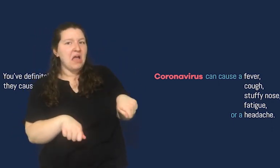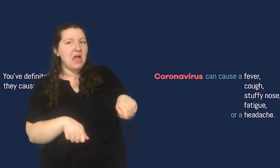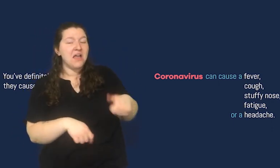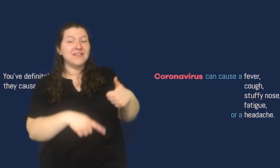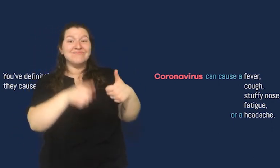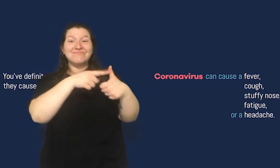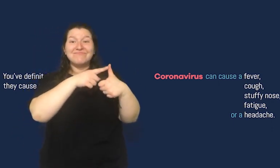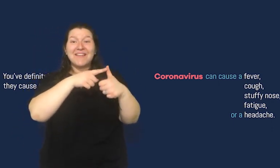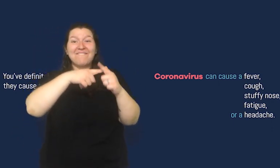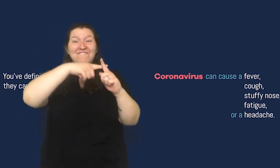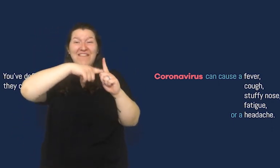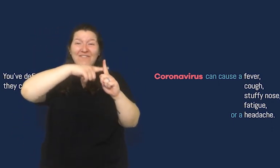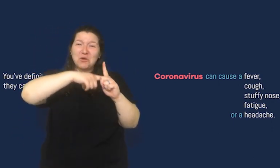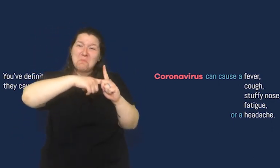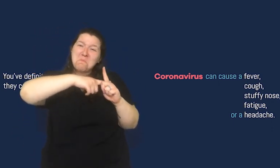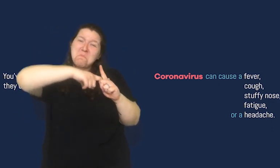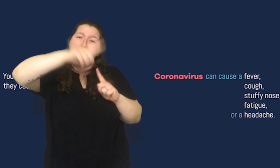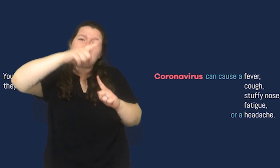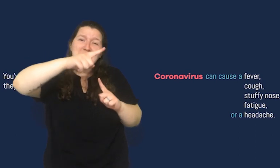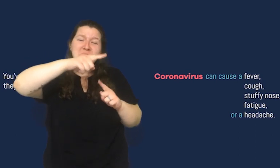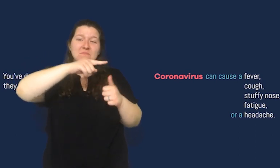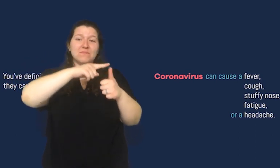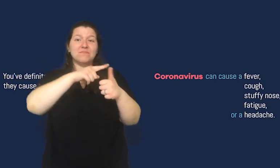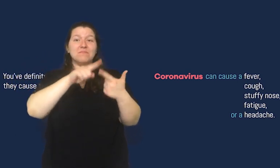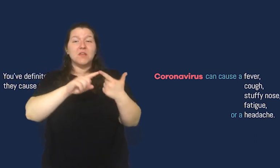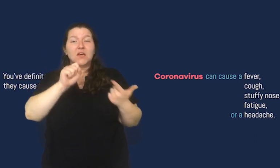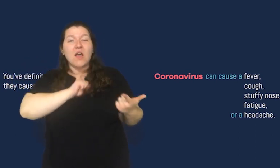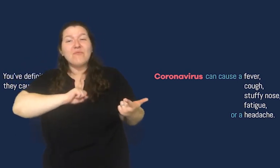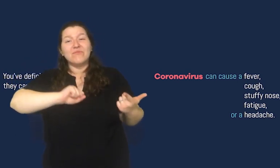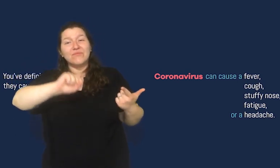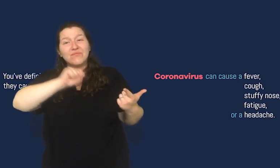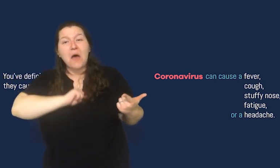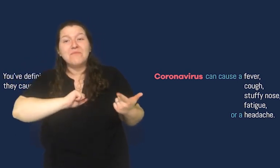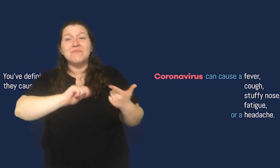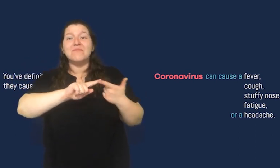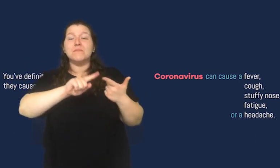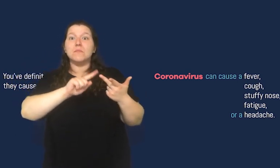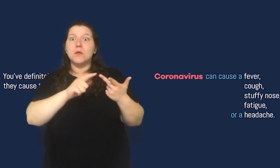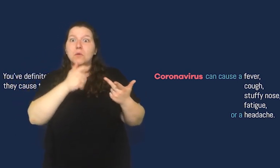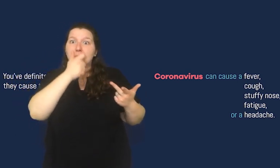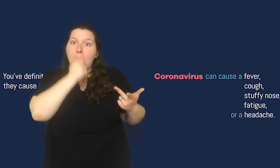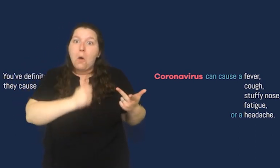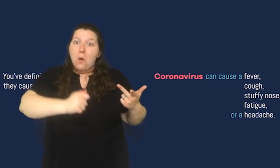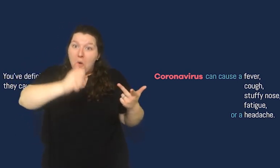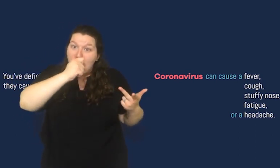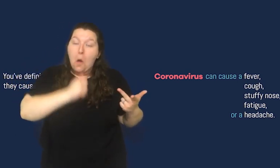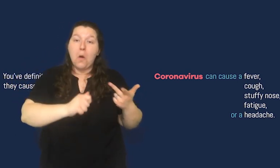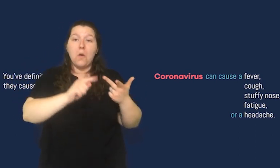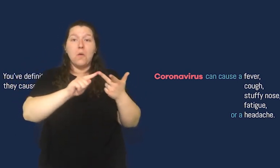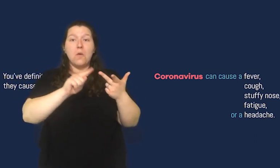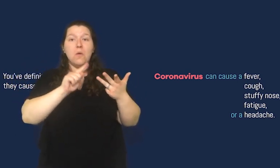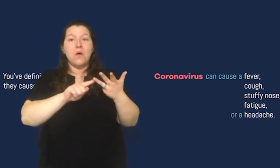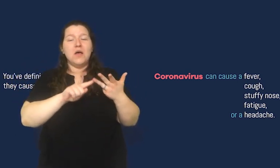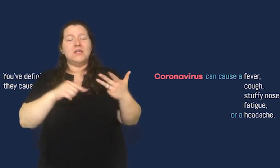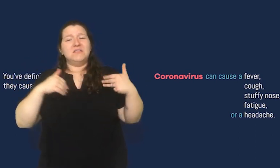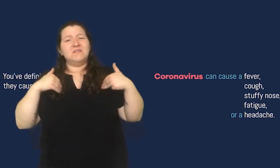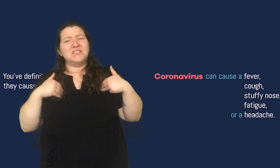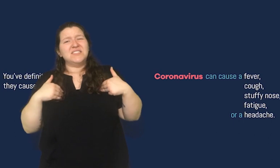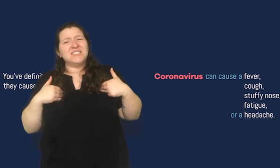Coronavirus can cause a fever, a cough , stuffy nose,